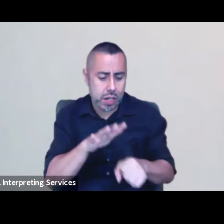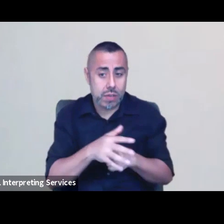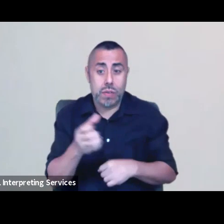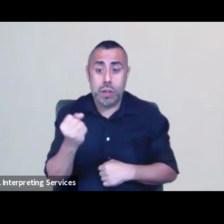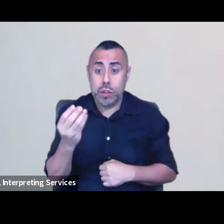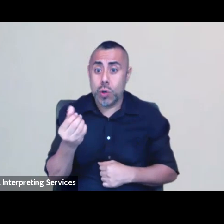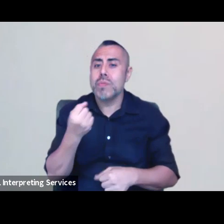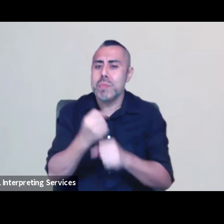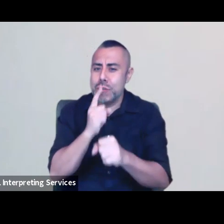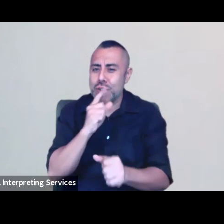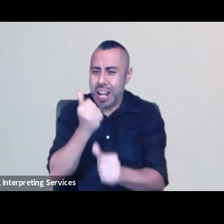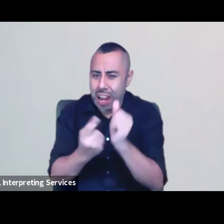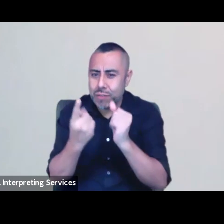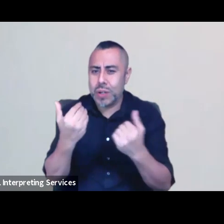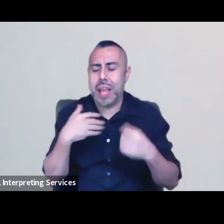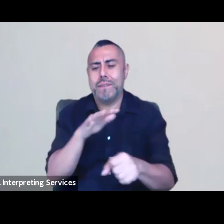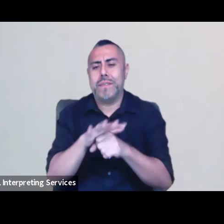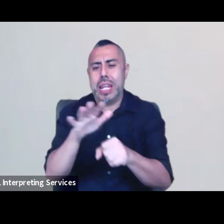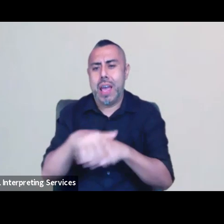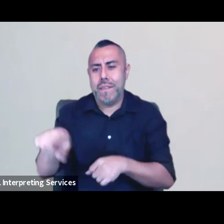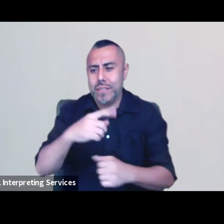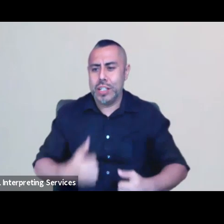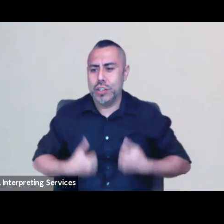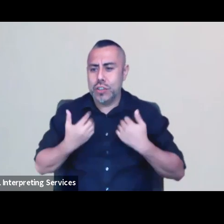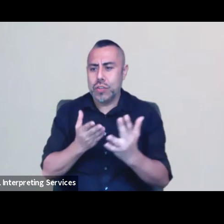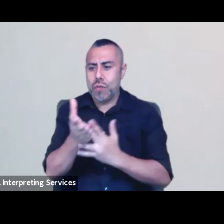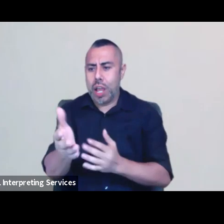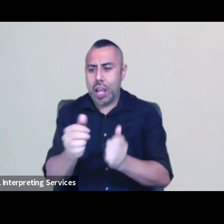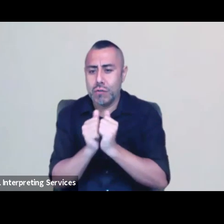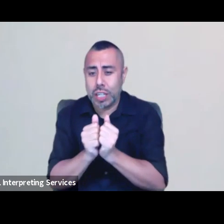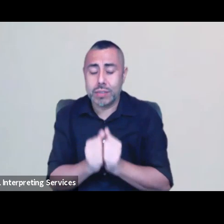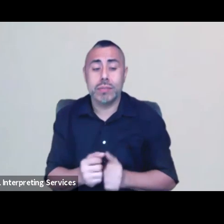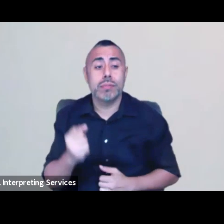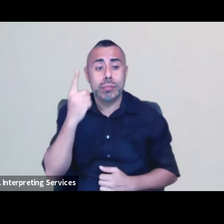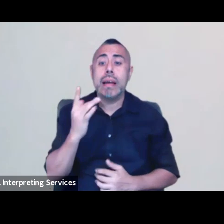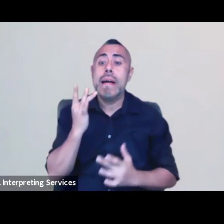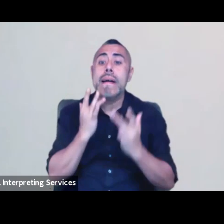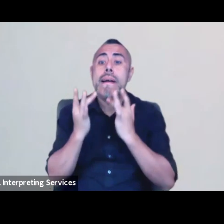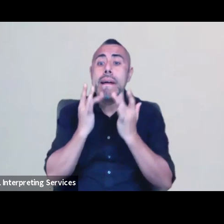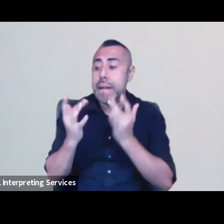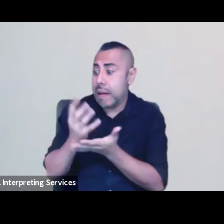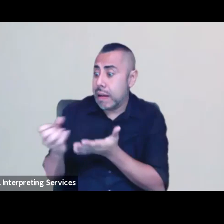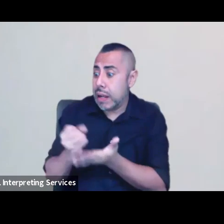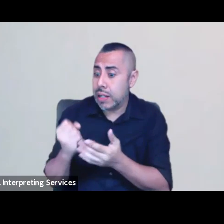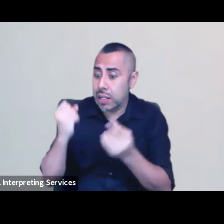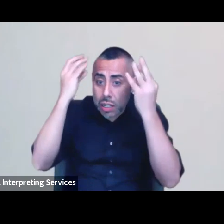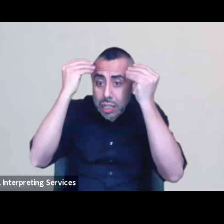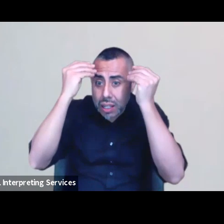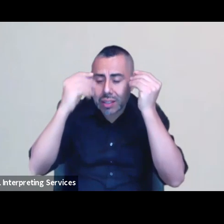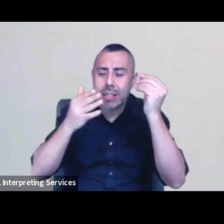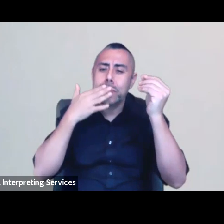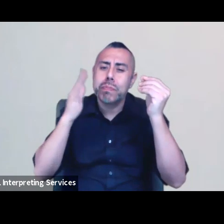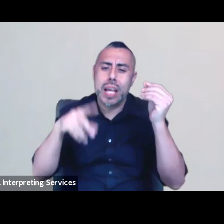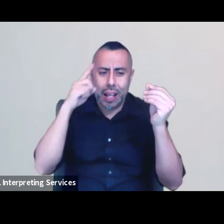Scarcity mentality is bad for our mental health because it makes us jealous and competitive and it's bad for our financial health